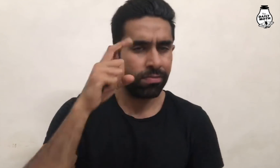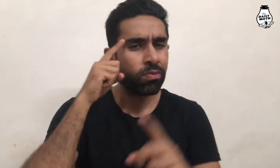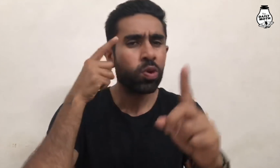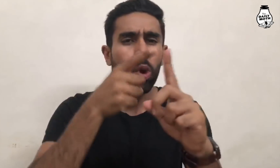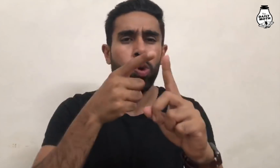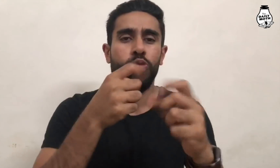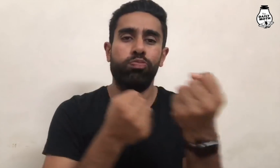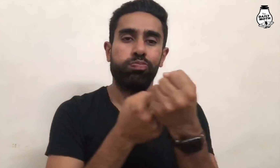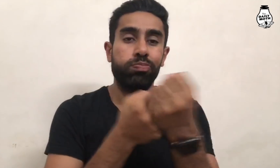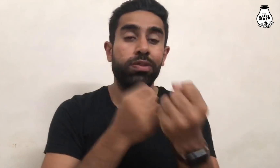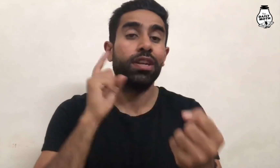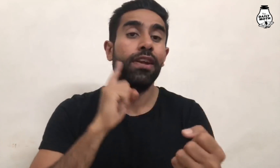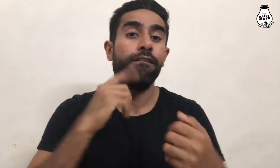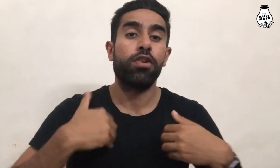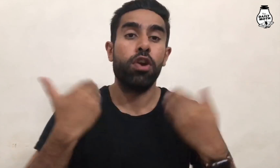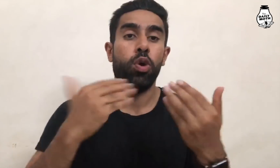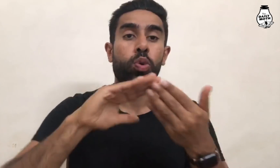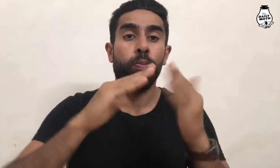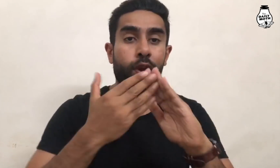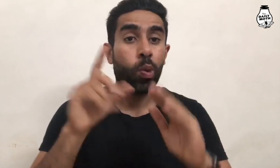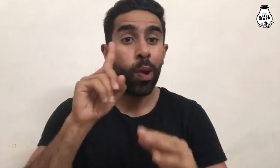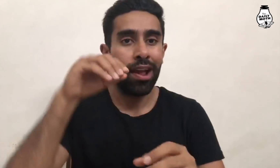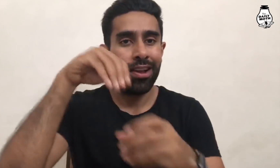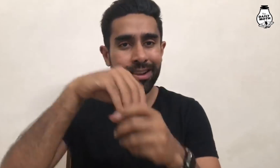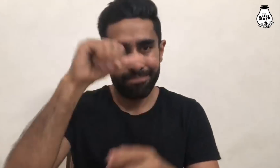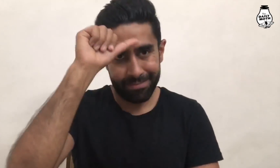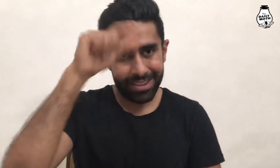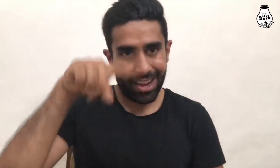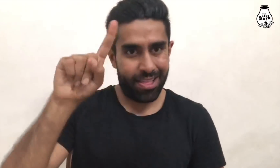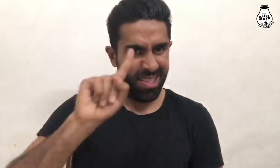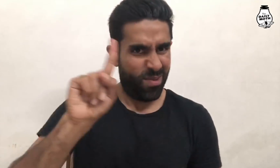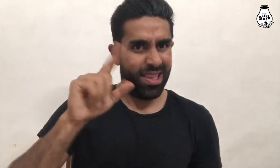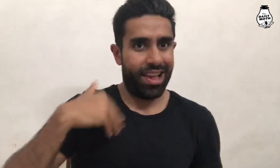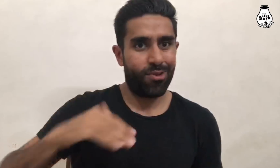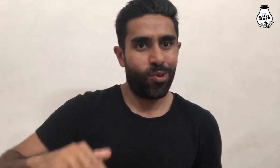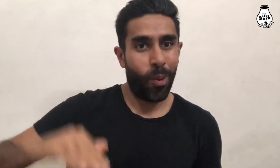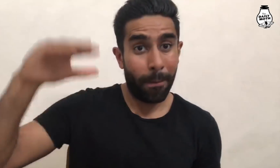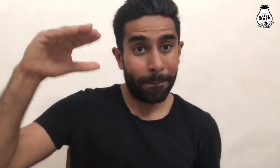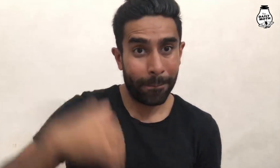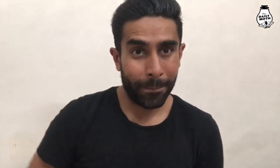The goal is to support the Deaf youth community in India, where I grew up.